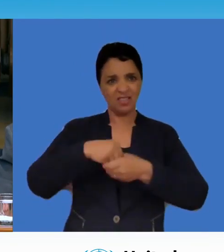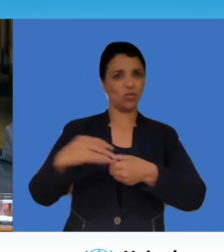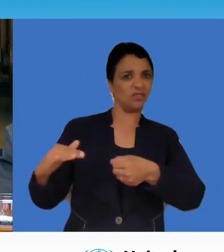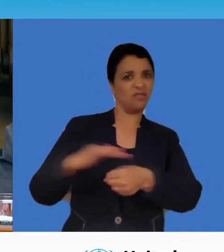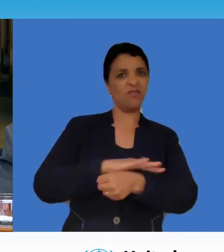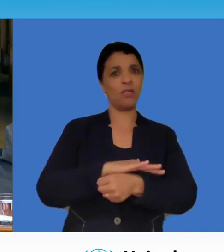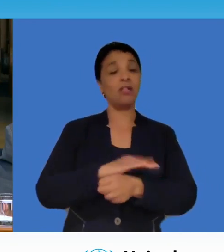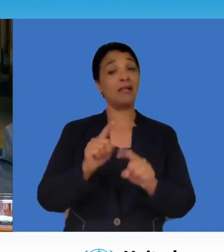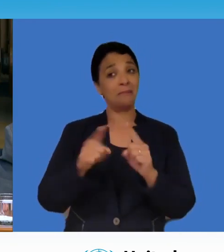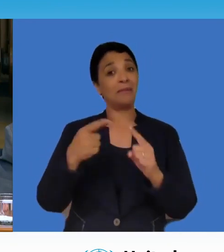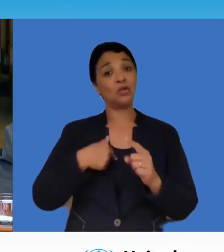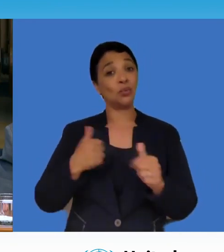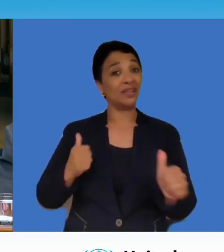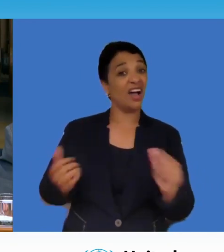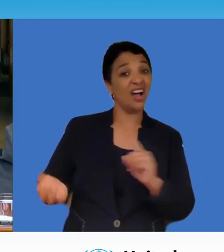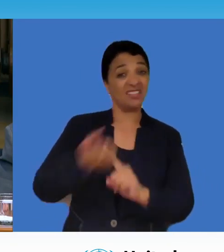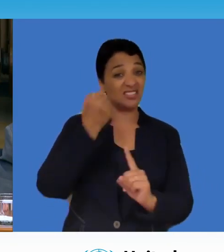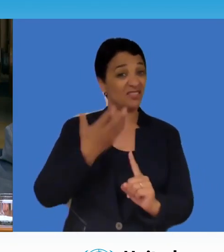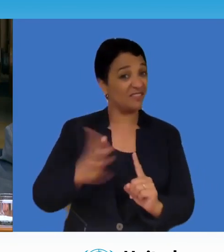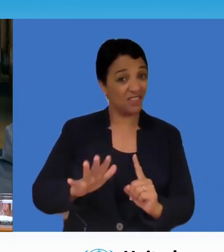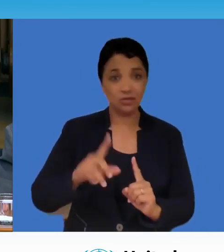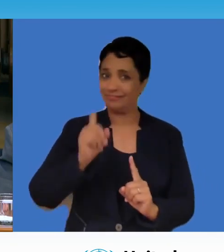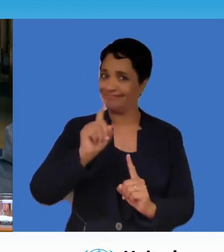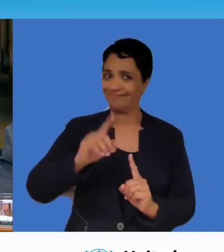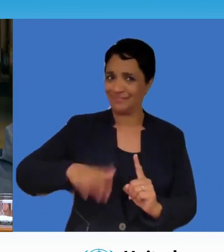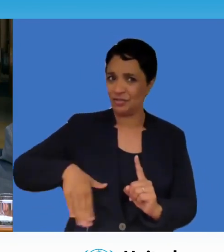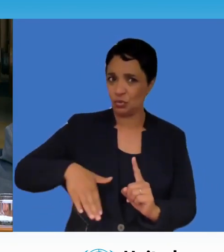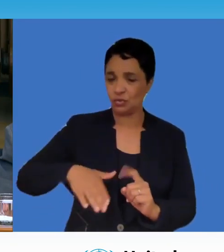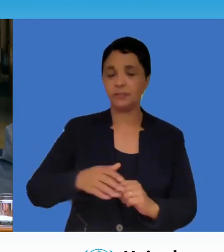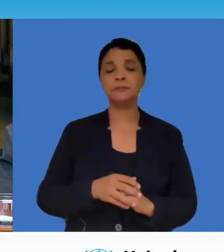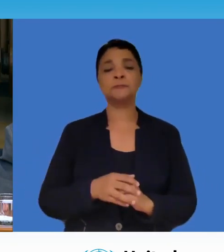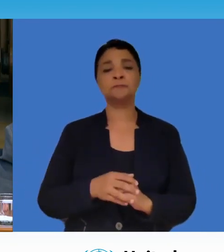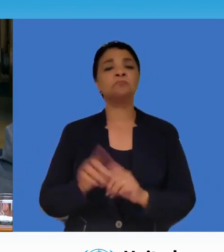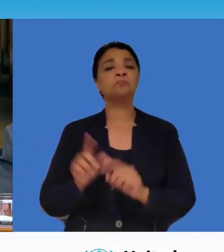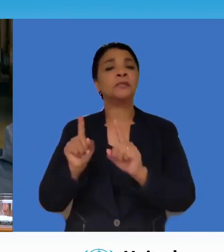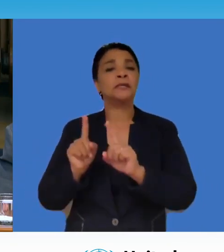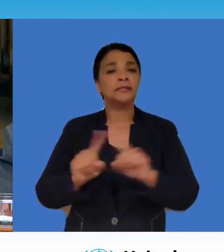ongoing and we recognize that there is still much more to be done regarding the question on Cross